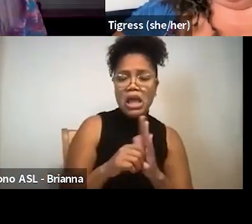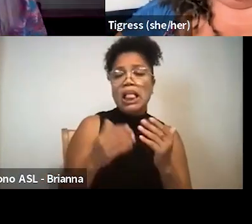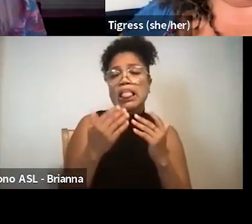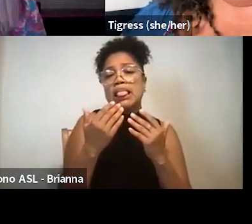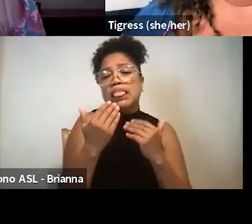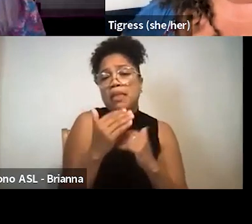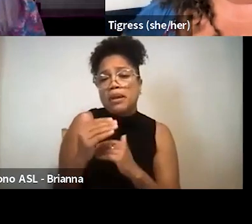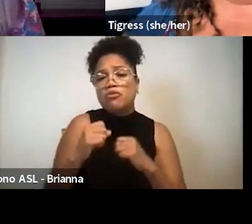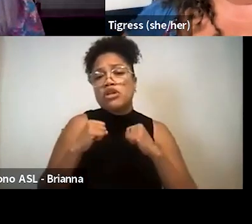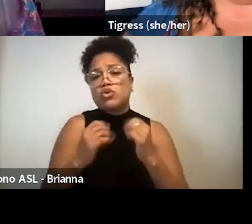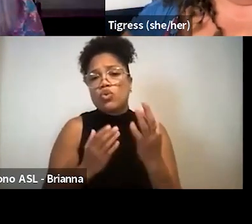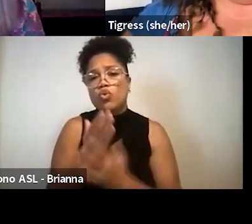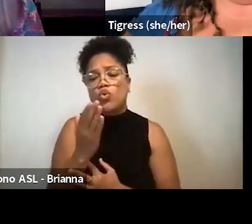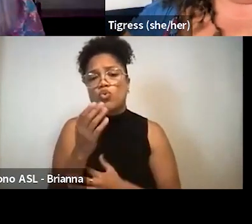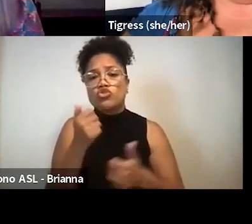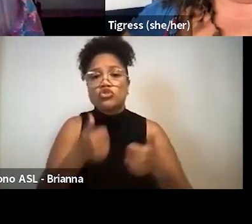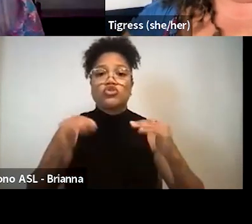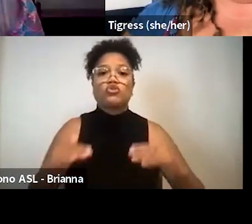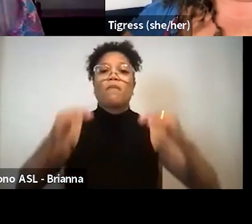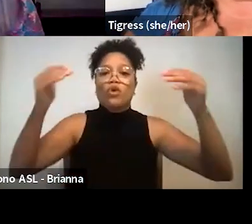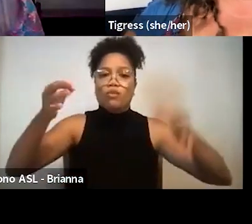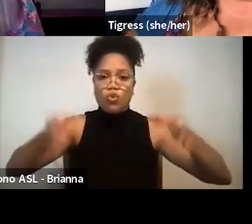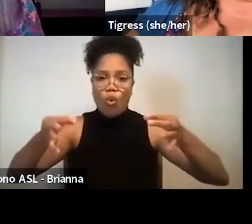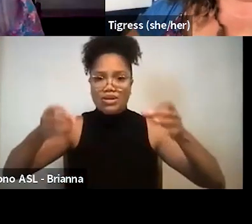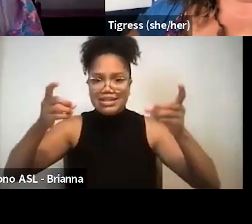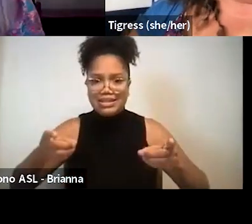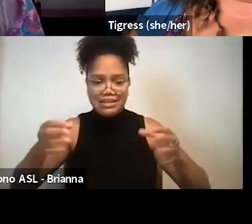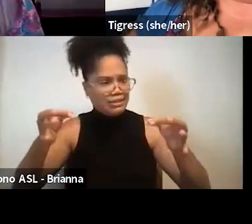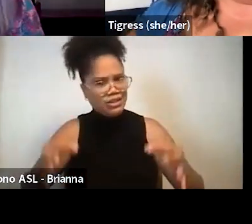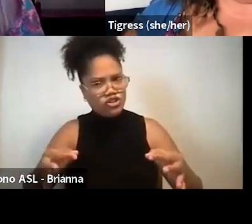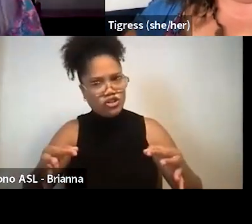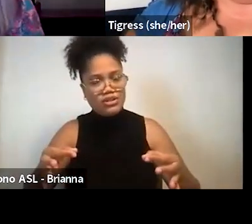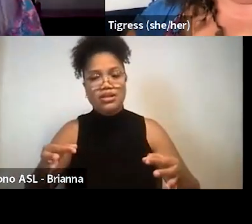through a Supreme Court decision related to designating obesity